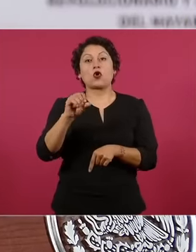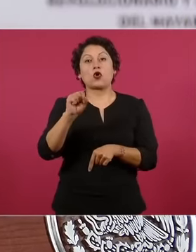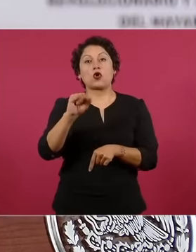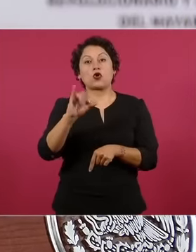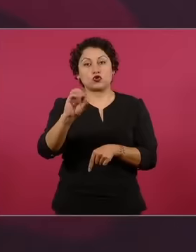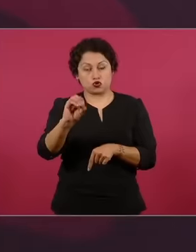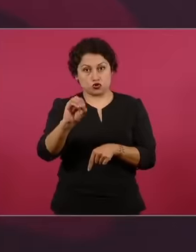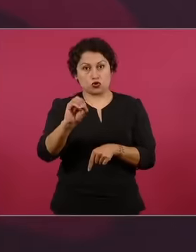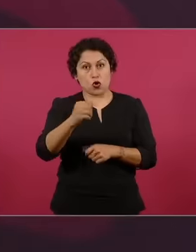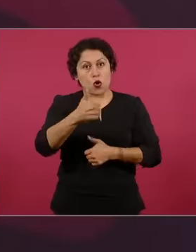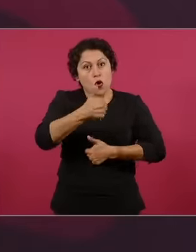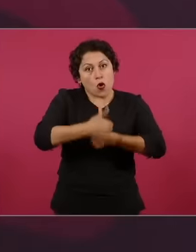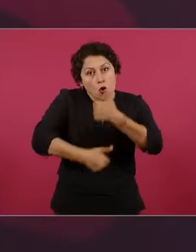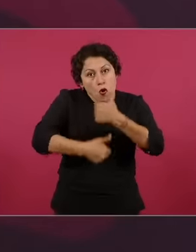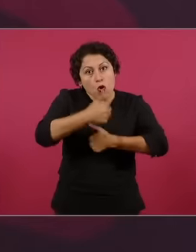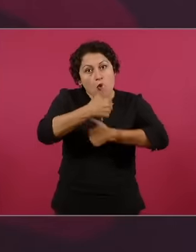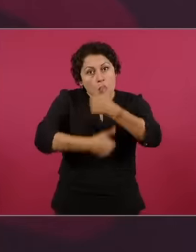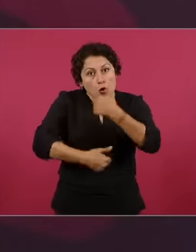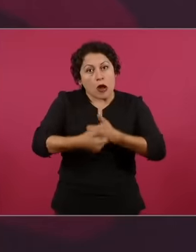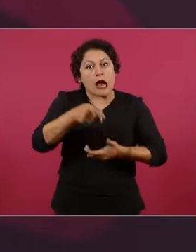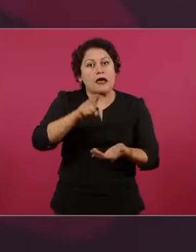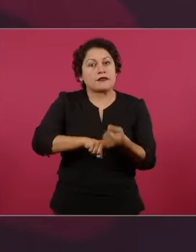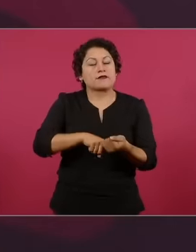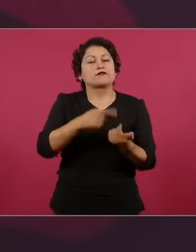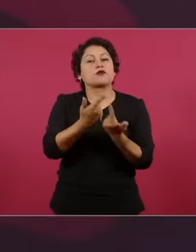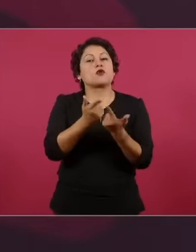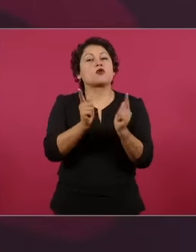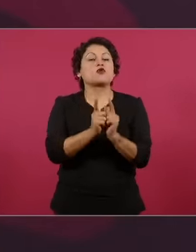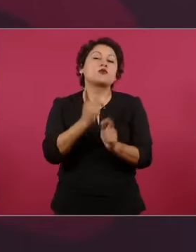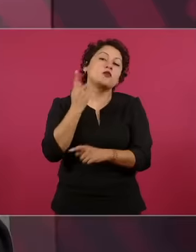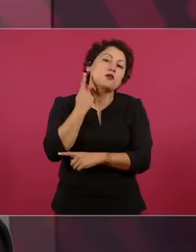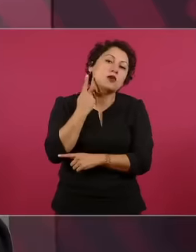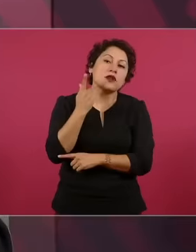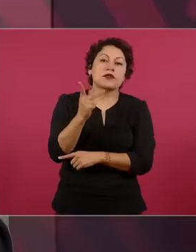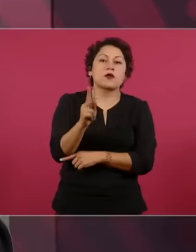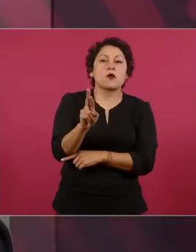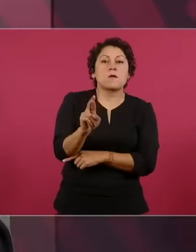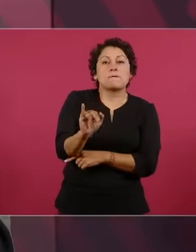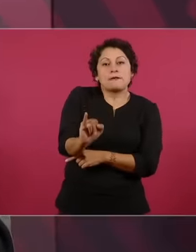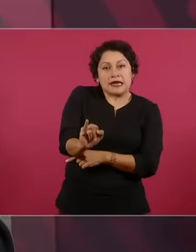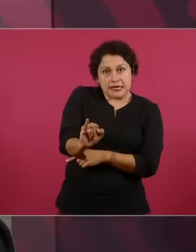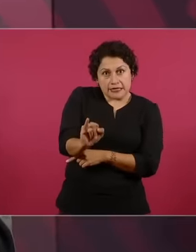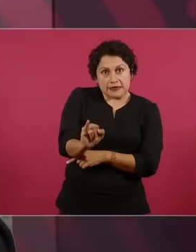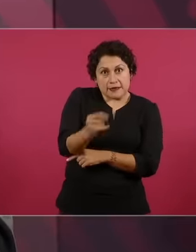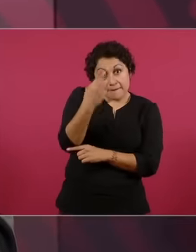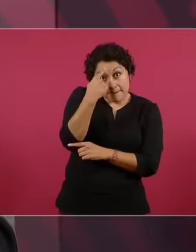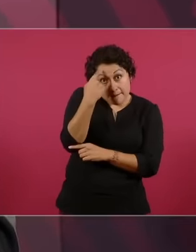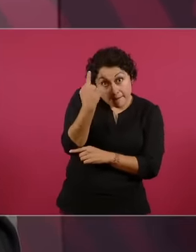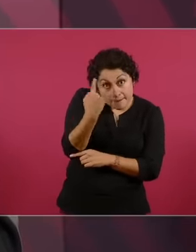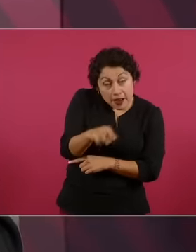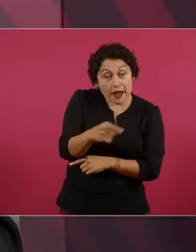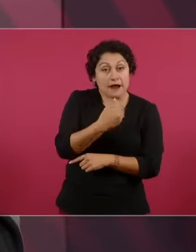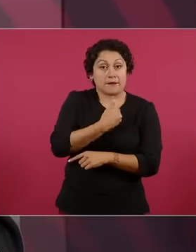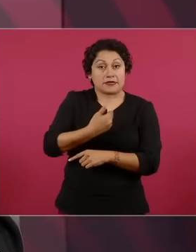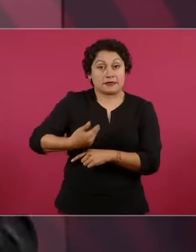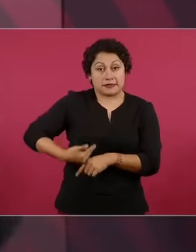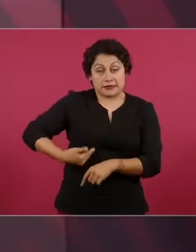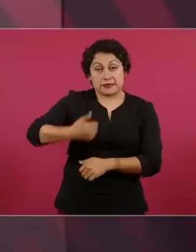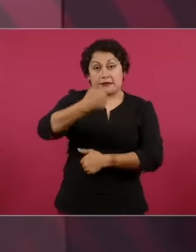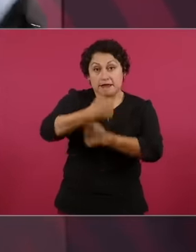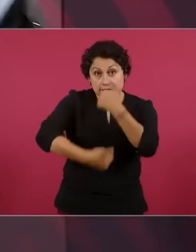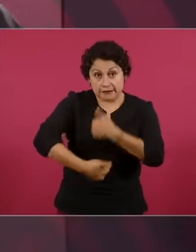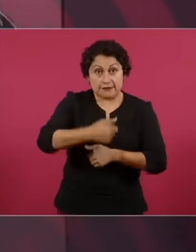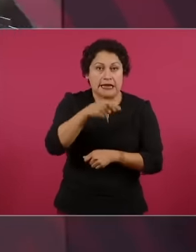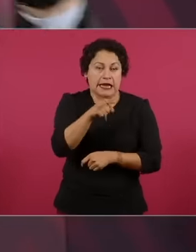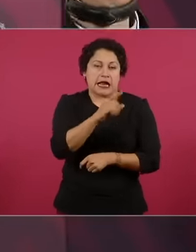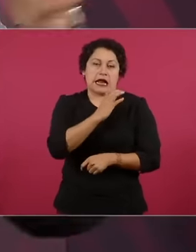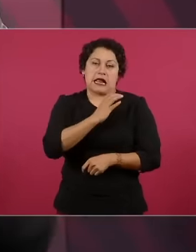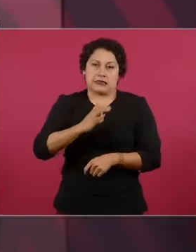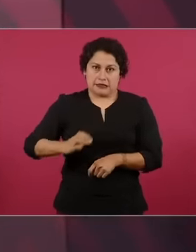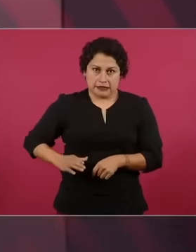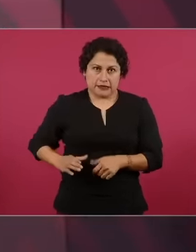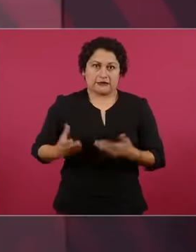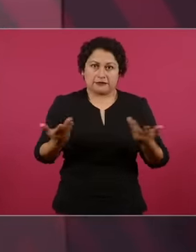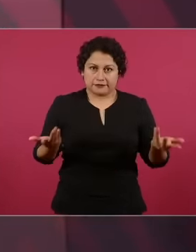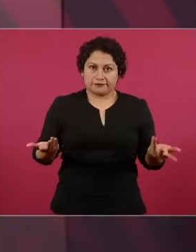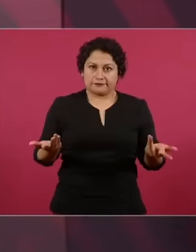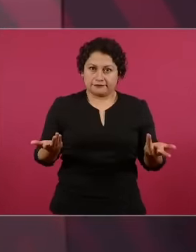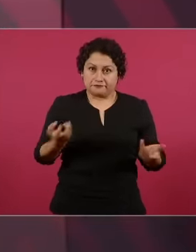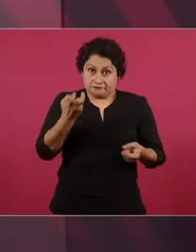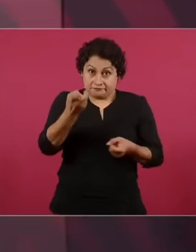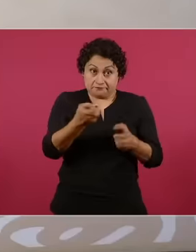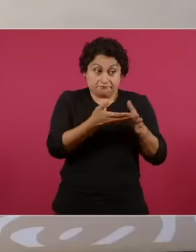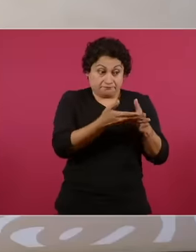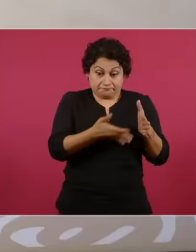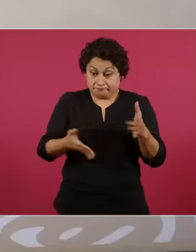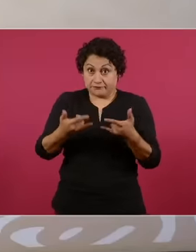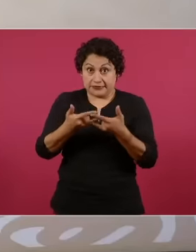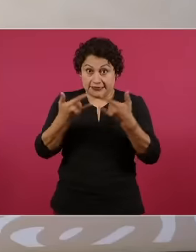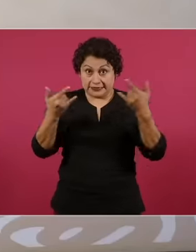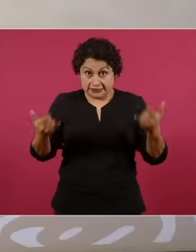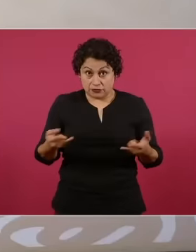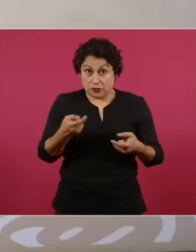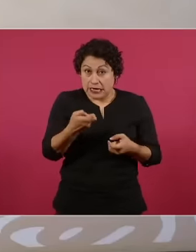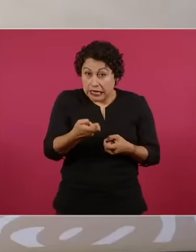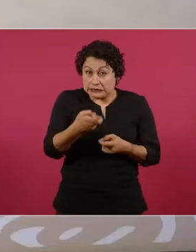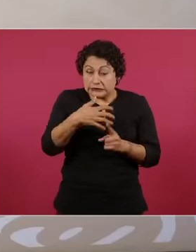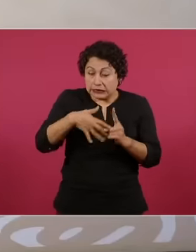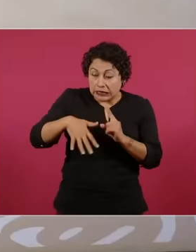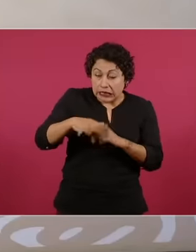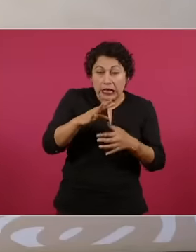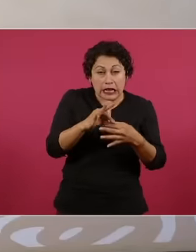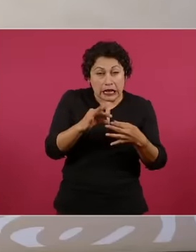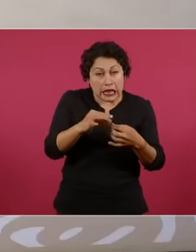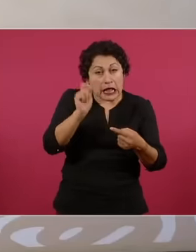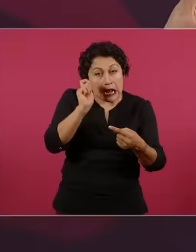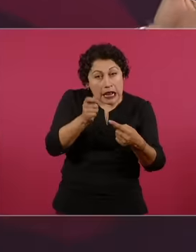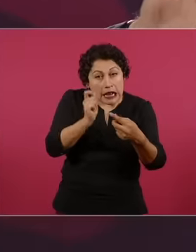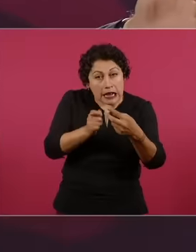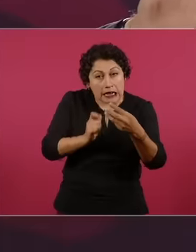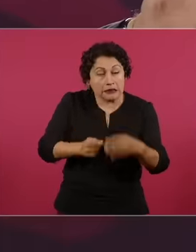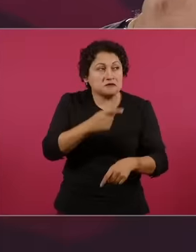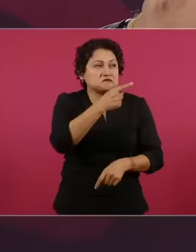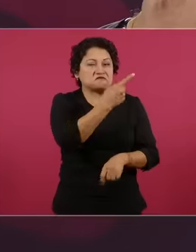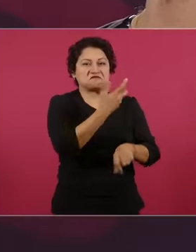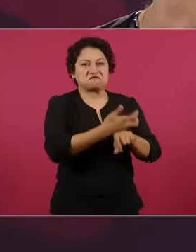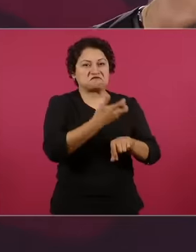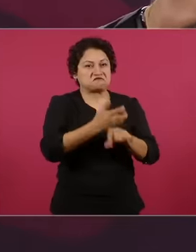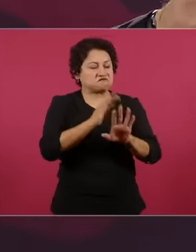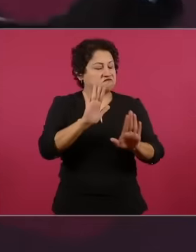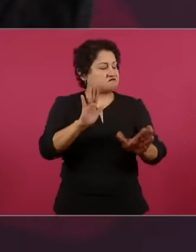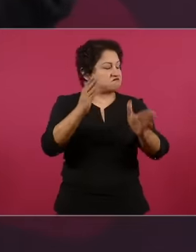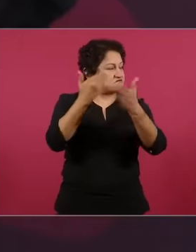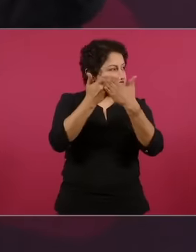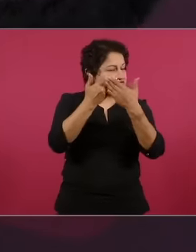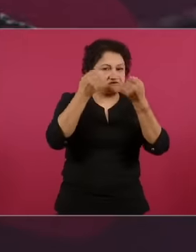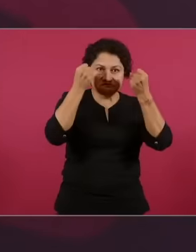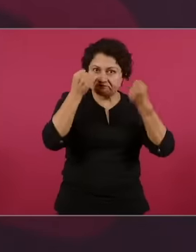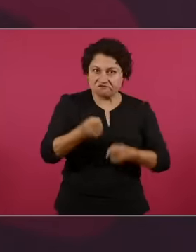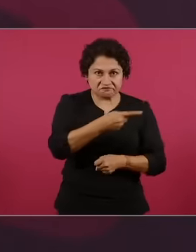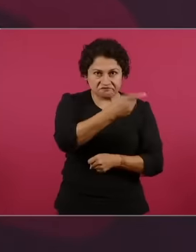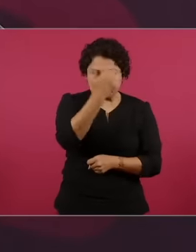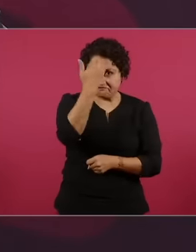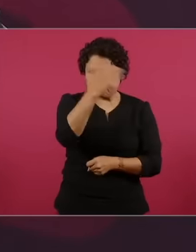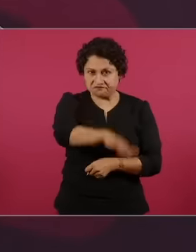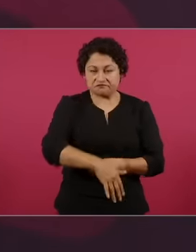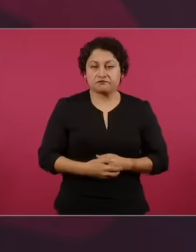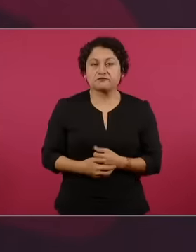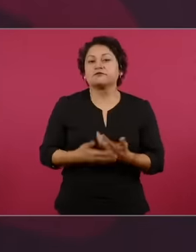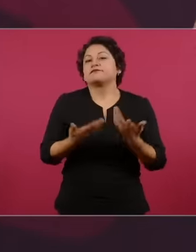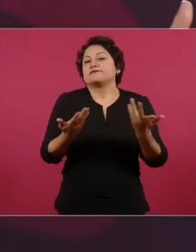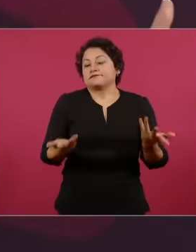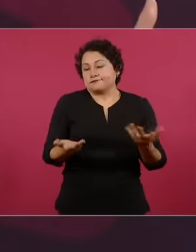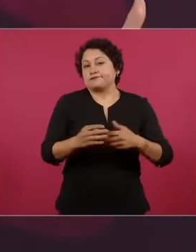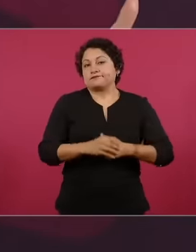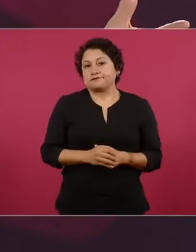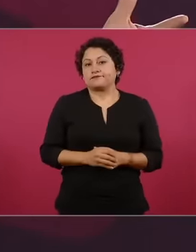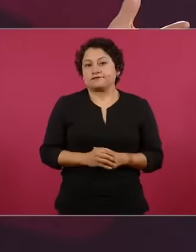PRI because all of that, well, they probably didn't find out Well, that attorney